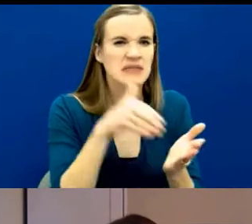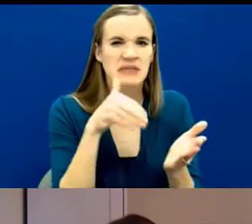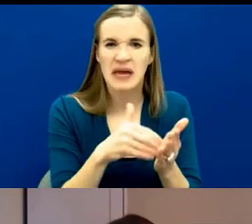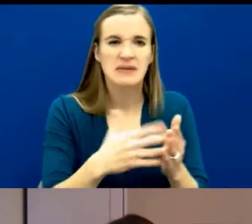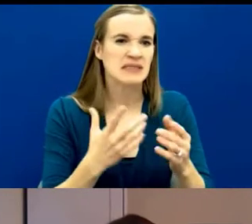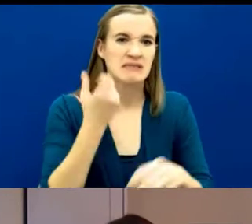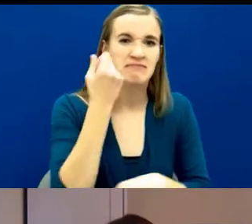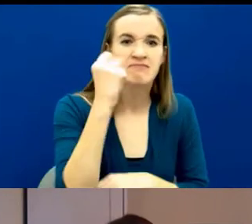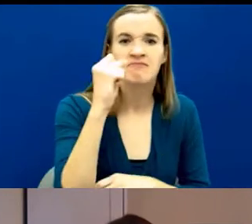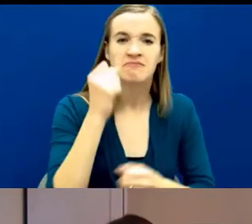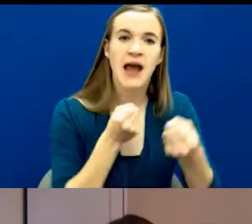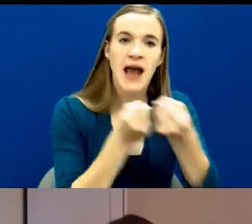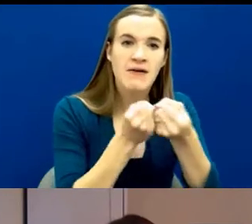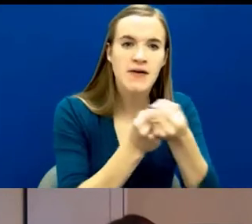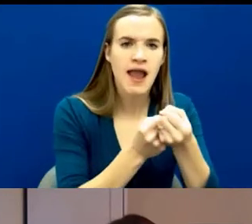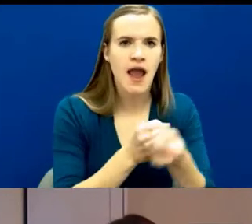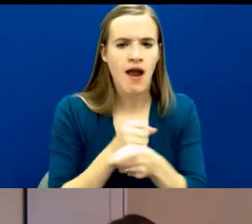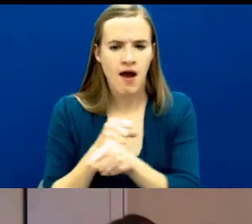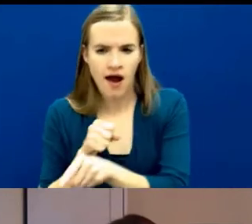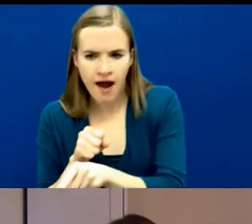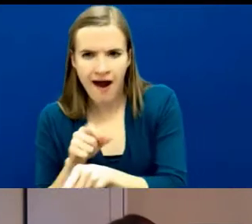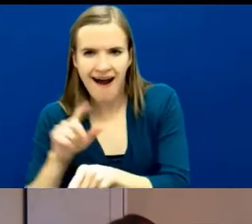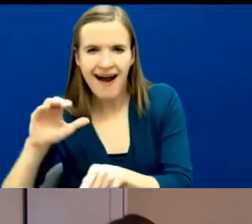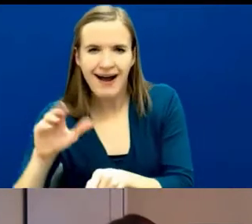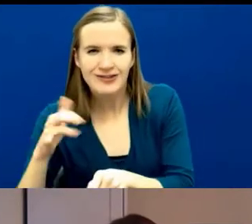was doing it. And I realized the book could be not only about the Americans